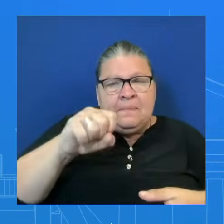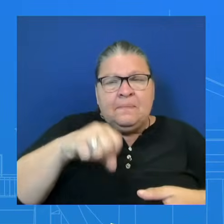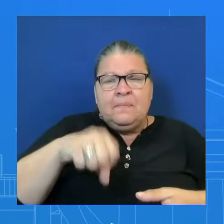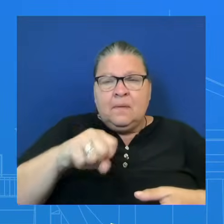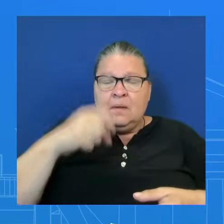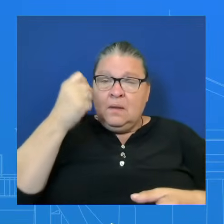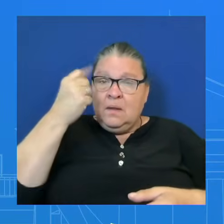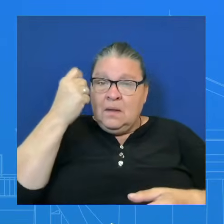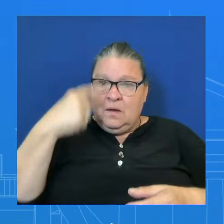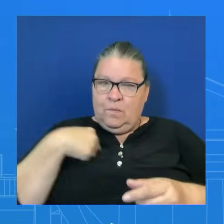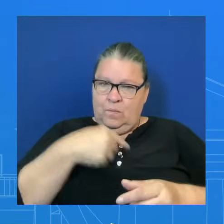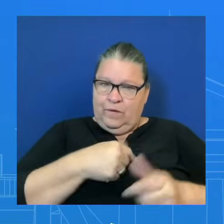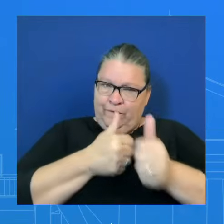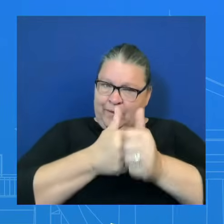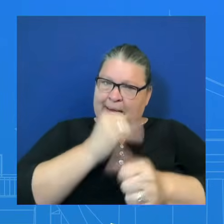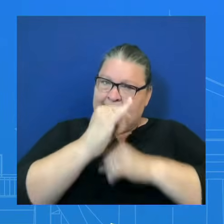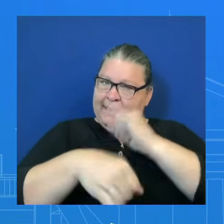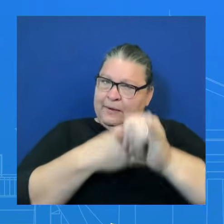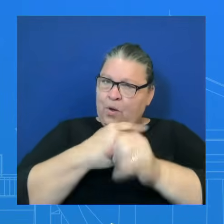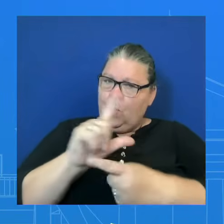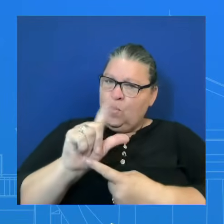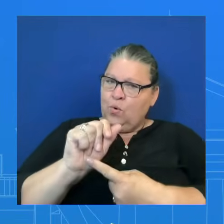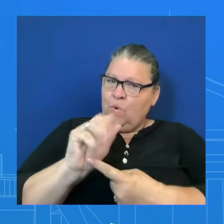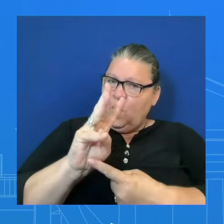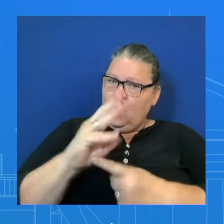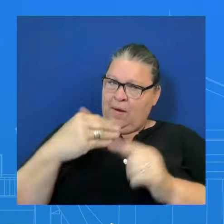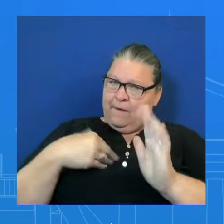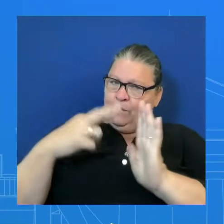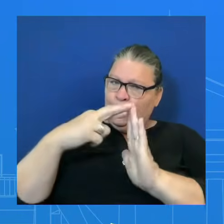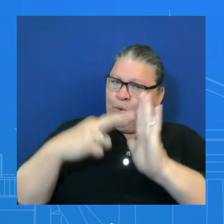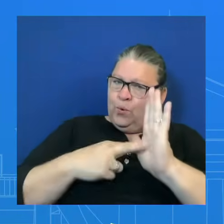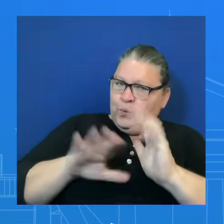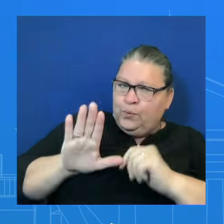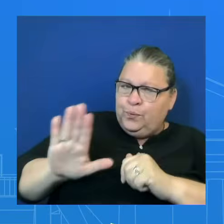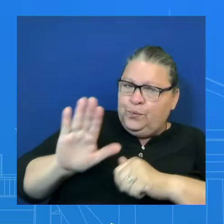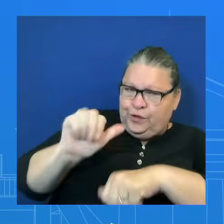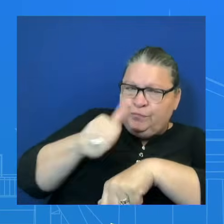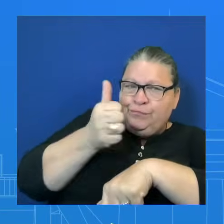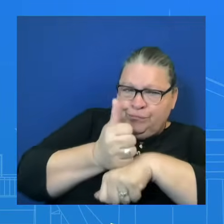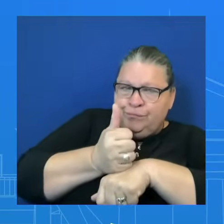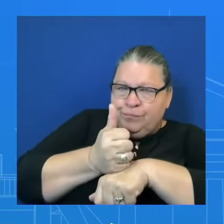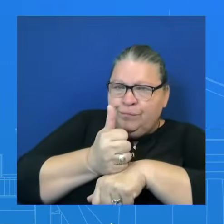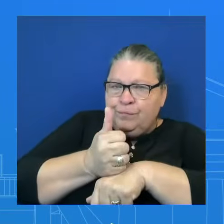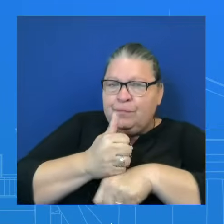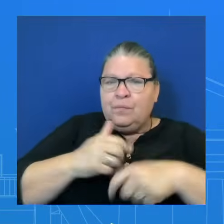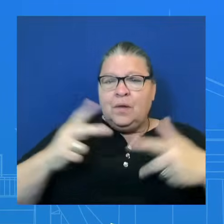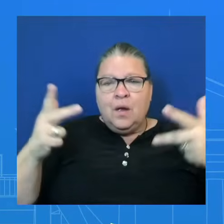These two that you saw recently -- and there's -- they happen -- they have happened with more frequency than we'd like.